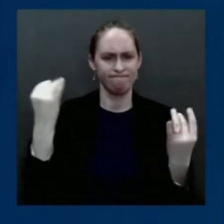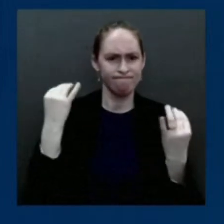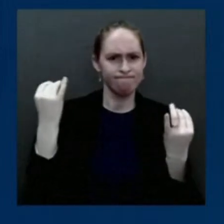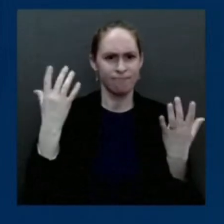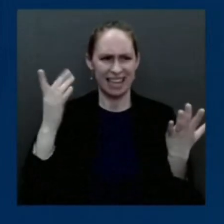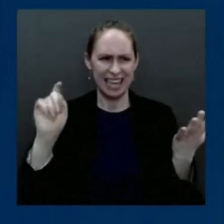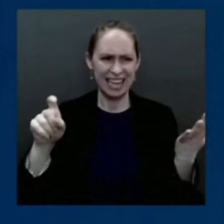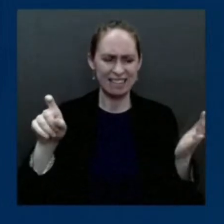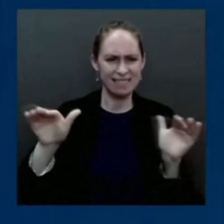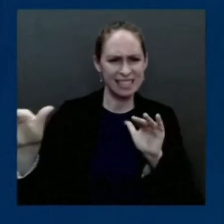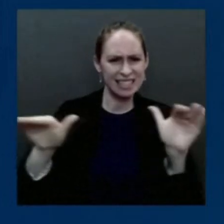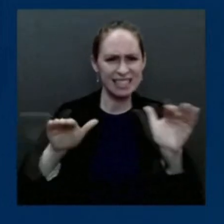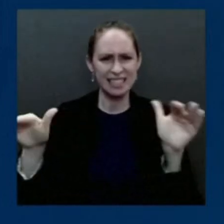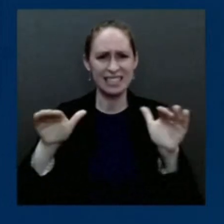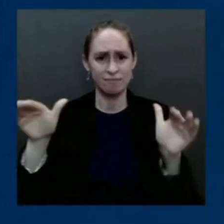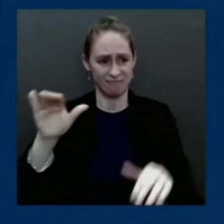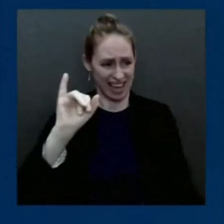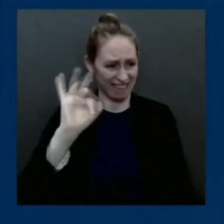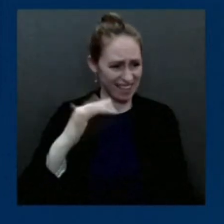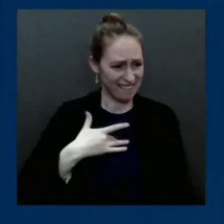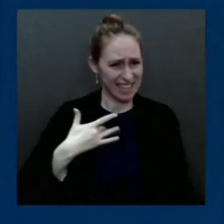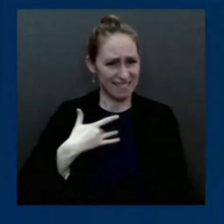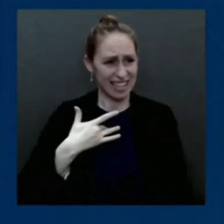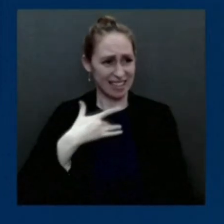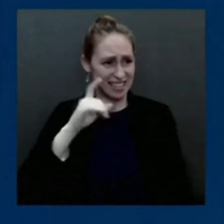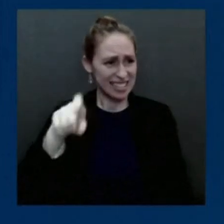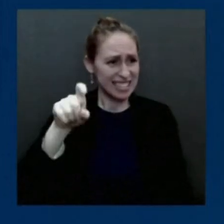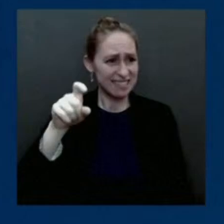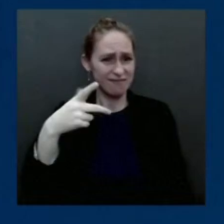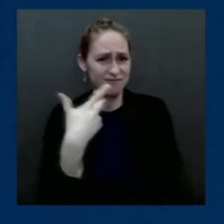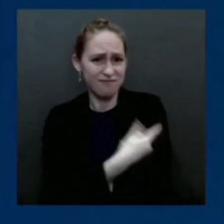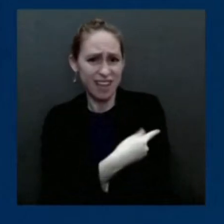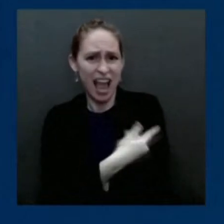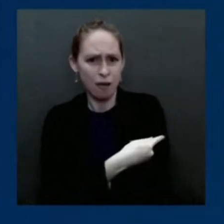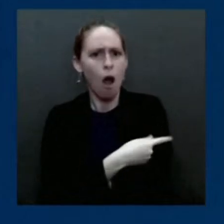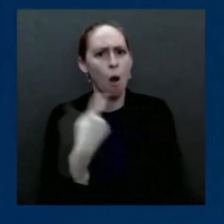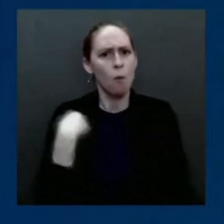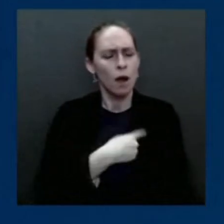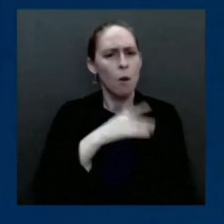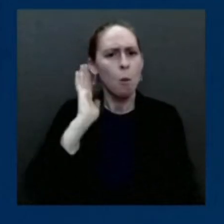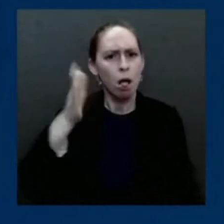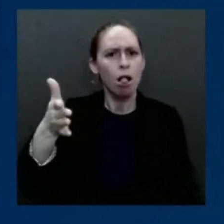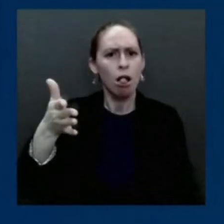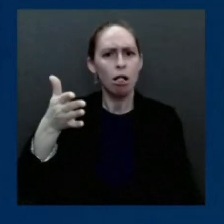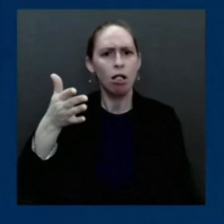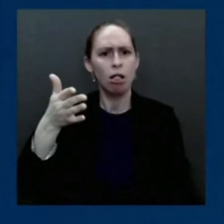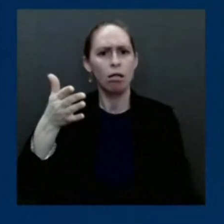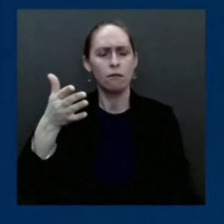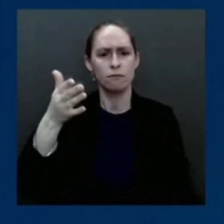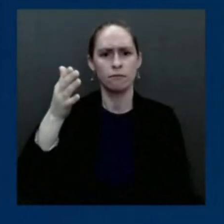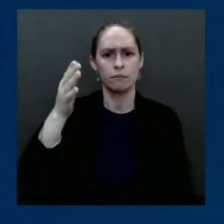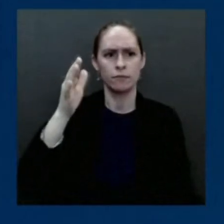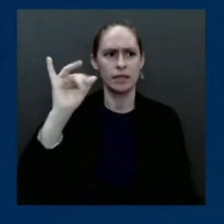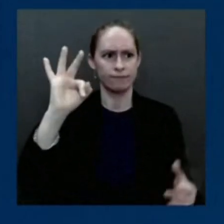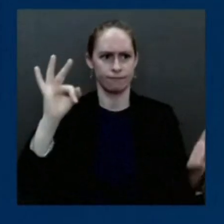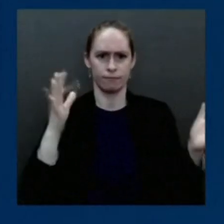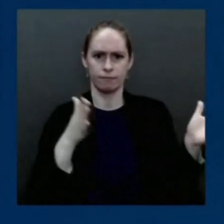BEYOND THIS MASKING MAINLY HAVING A VACCINE ISSUE WE WILL SERIOUSLY CONSIDER THAT AS NEW